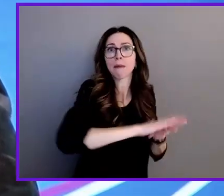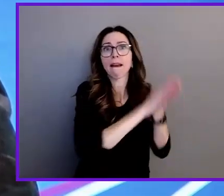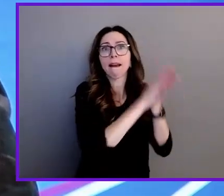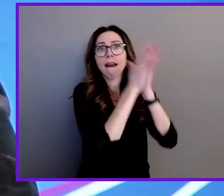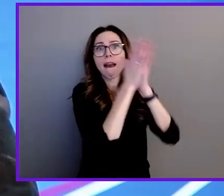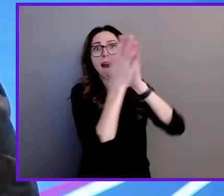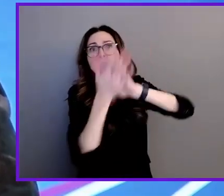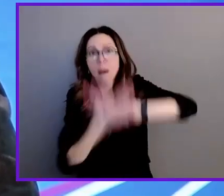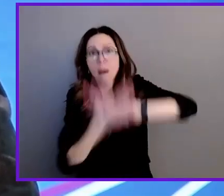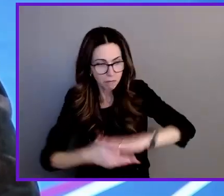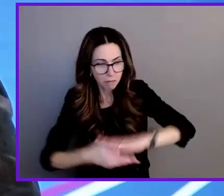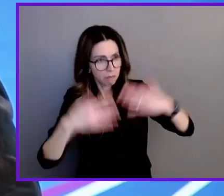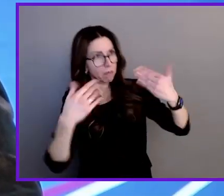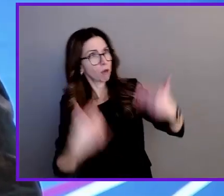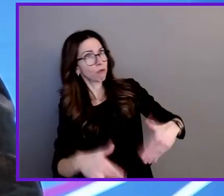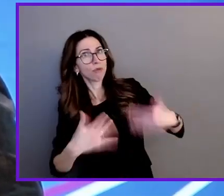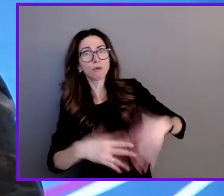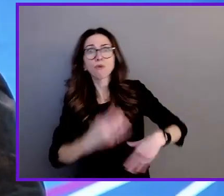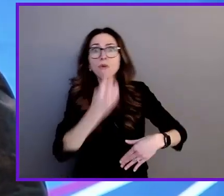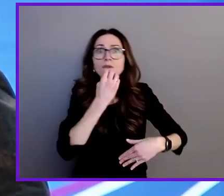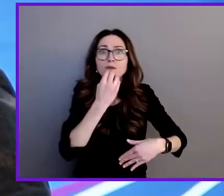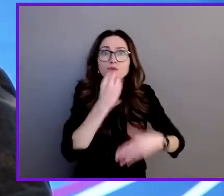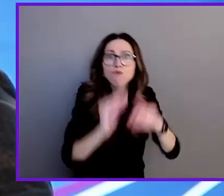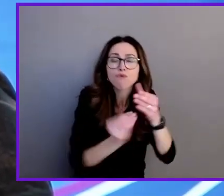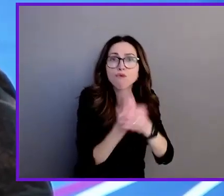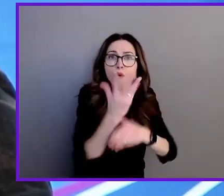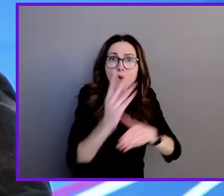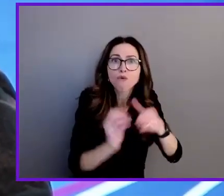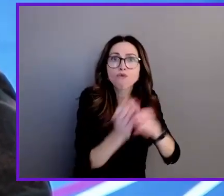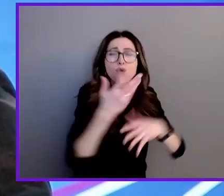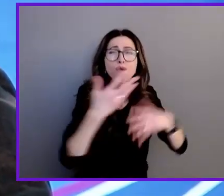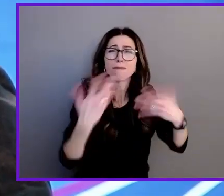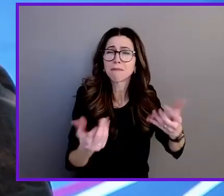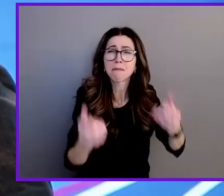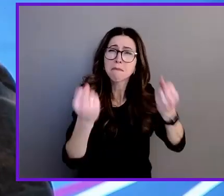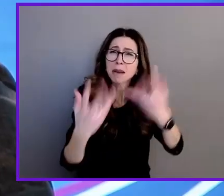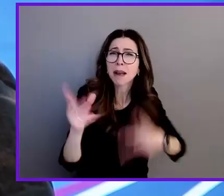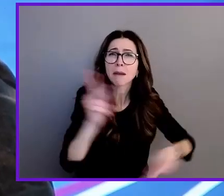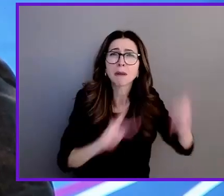food bank volunteers and other community members gather to grow food.